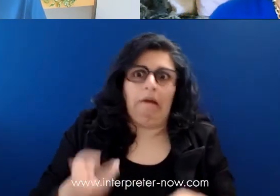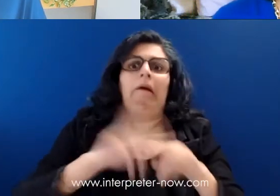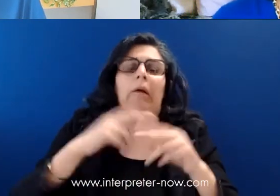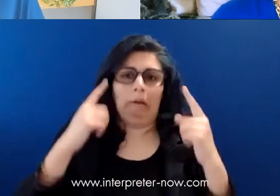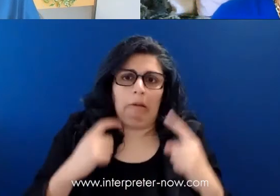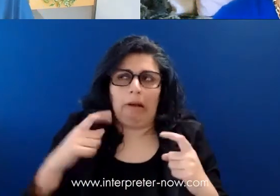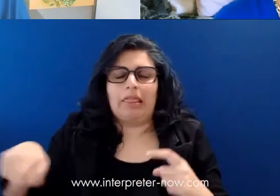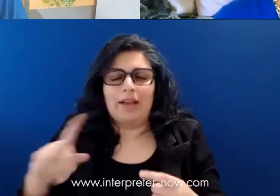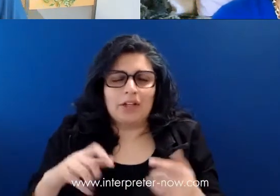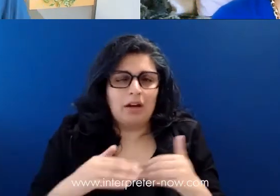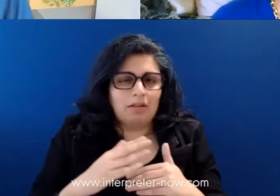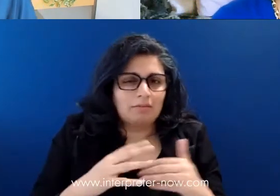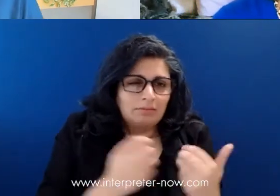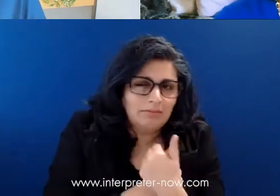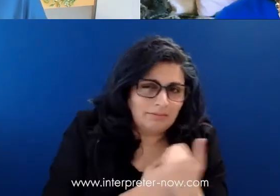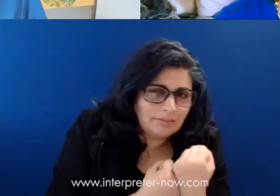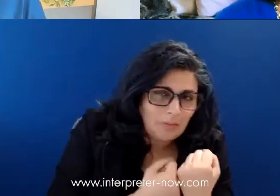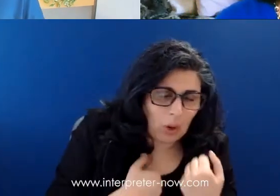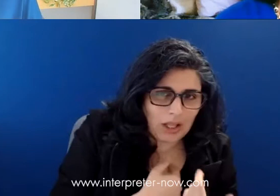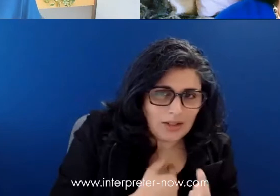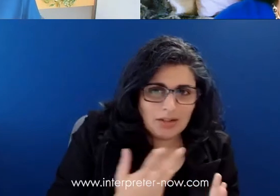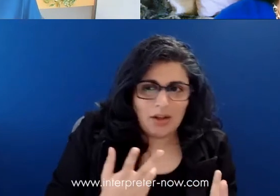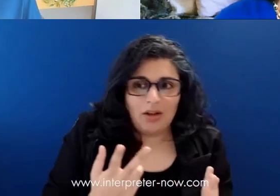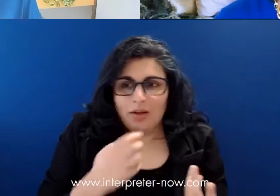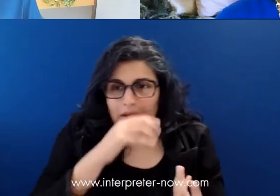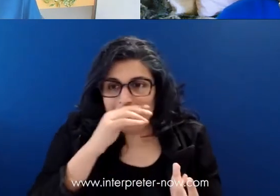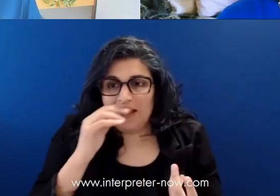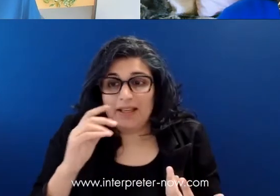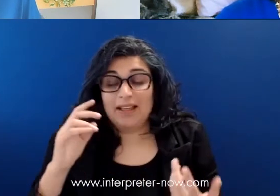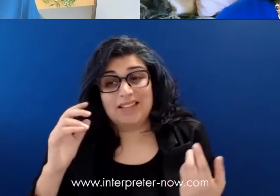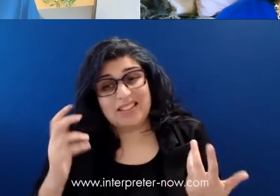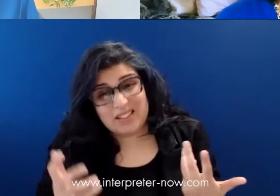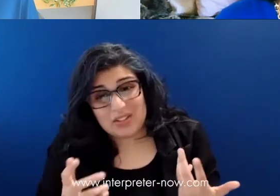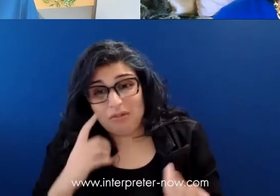So these can all be really, really unhelpful exchanges with people who mean well.